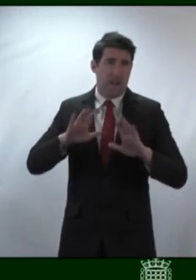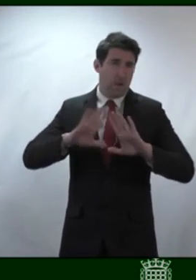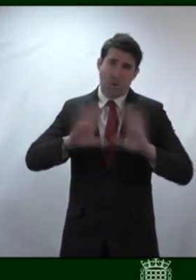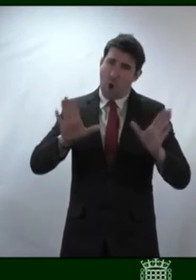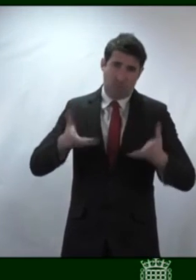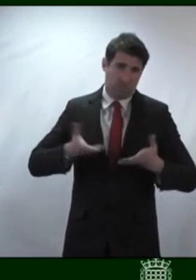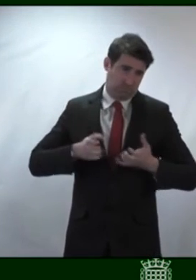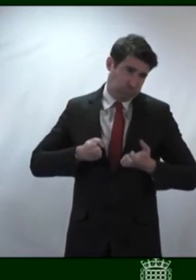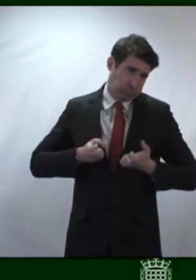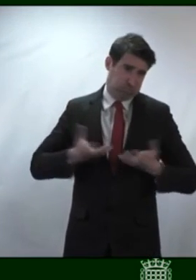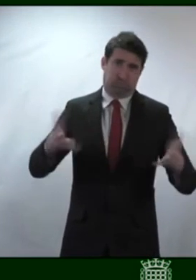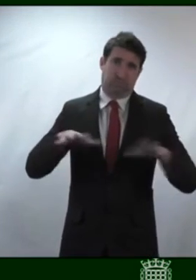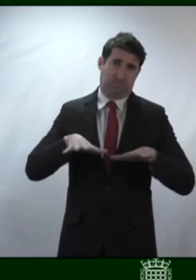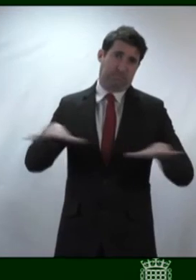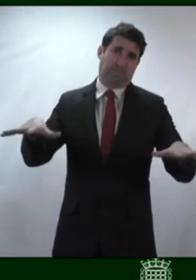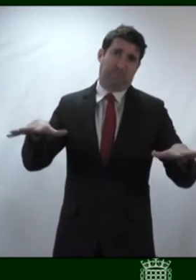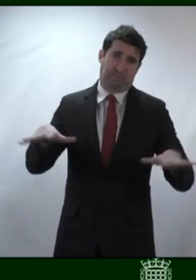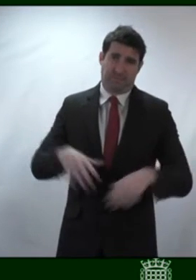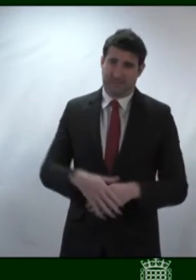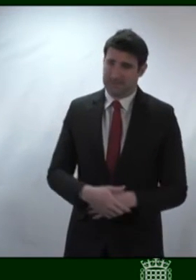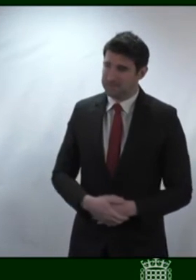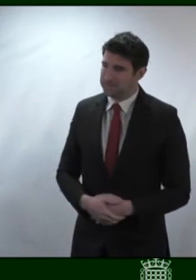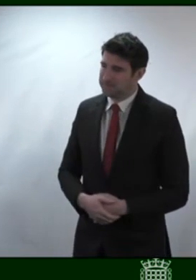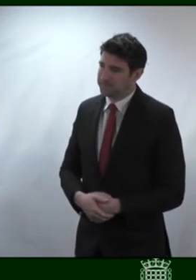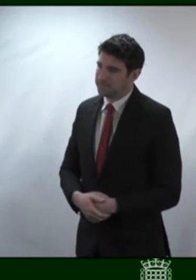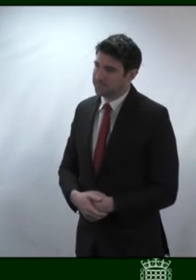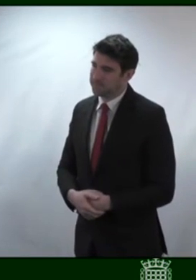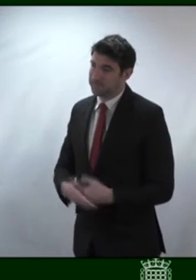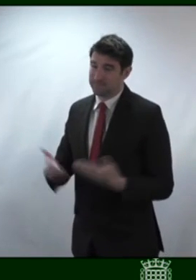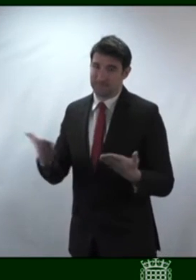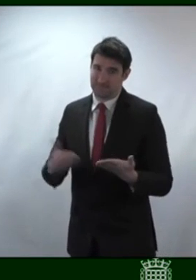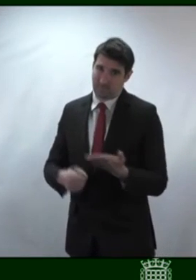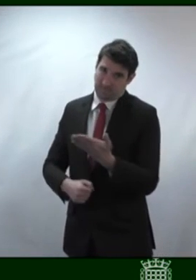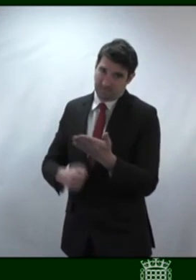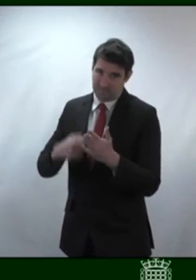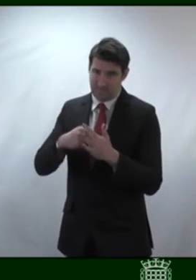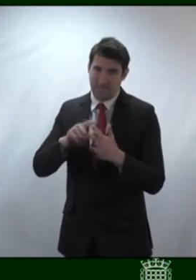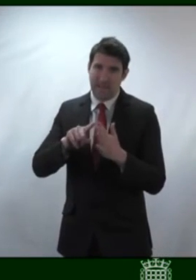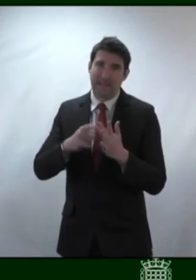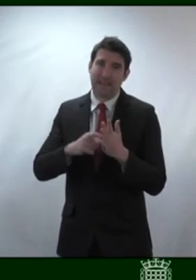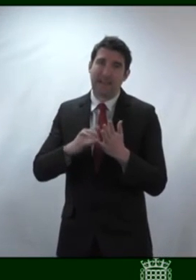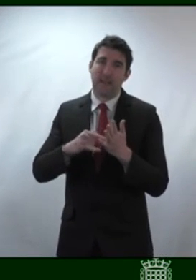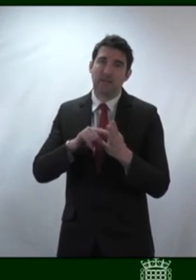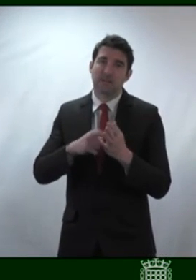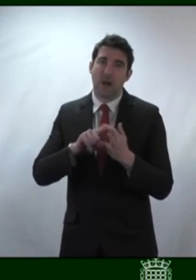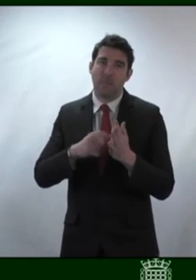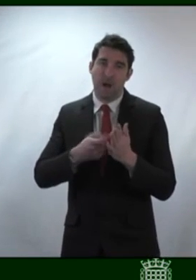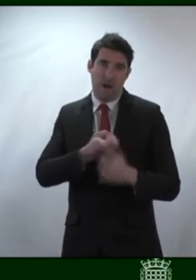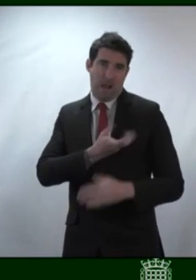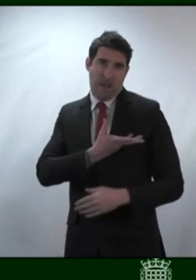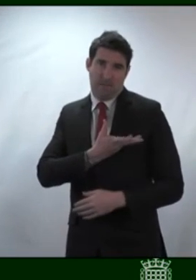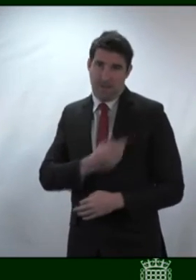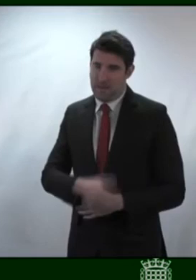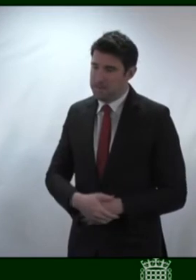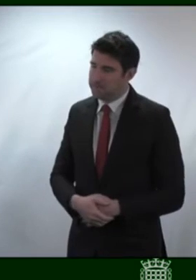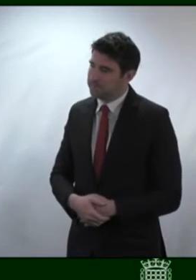Keir Starmer (Holborn and St Pancras) (Lab) May I join the Prime Minister in his good wishes